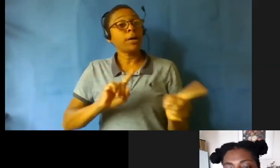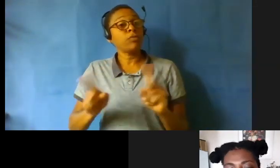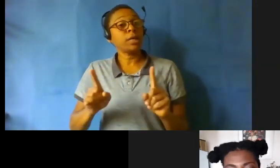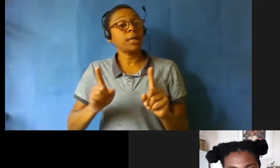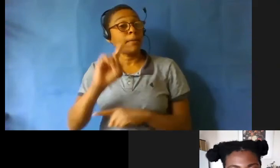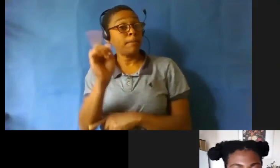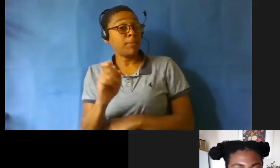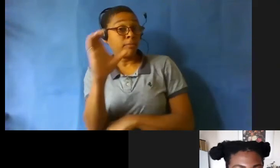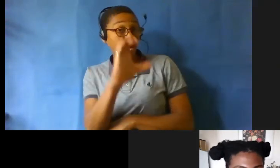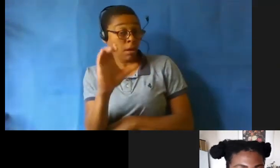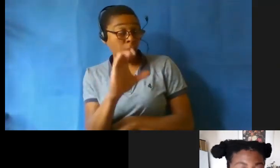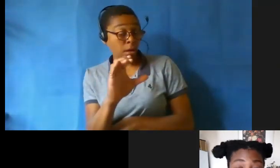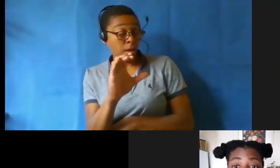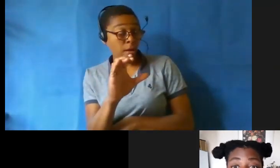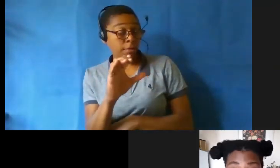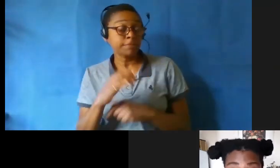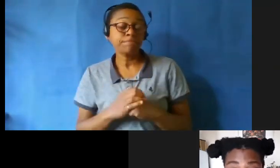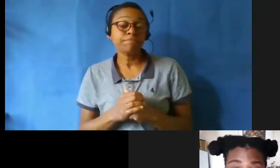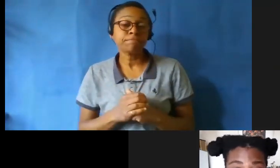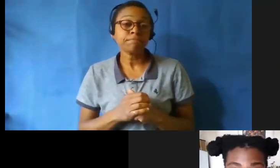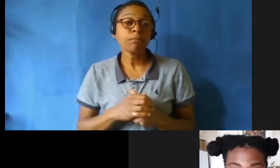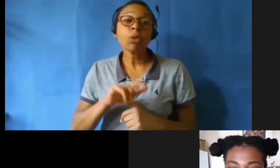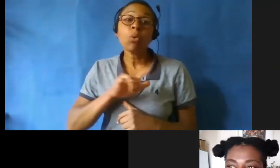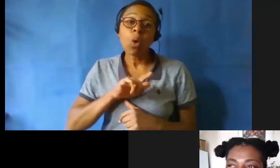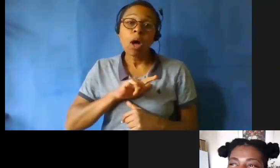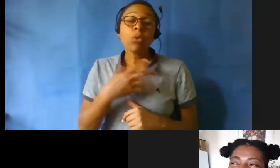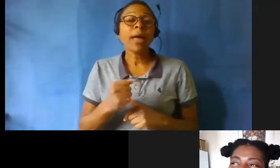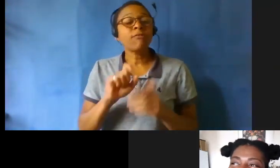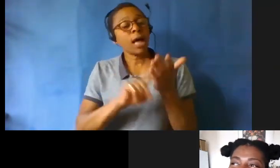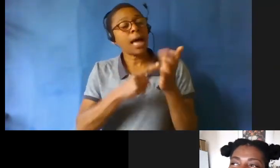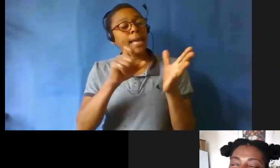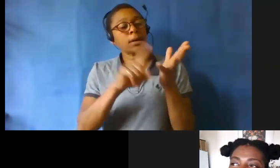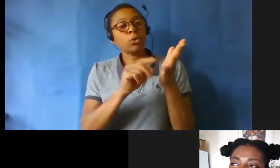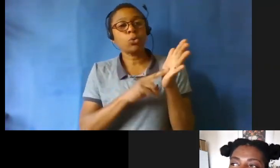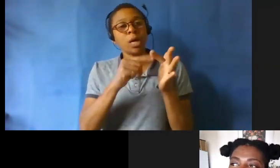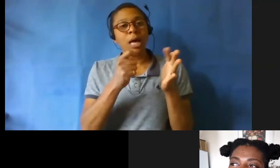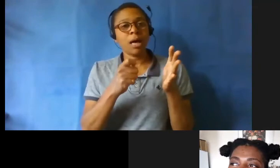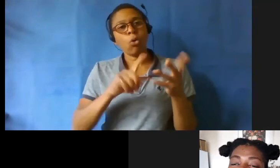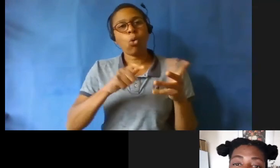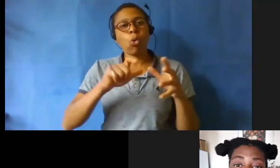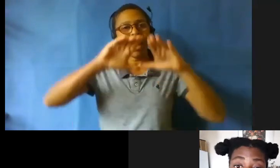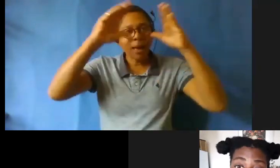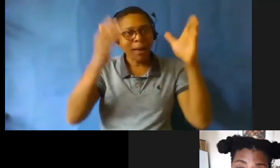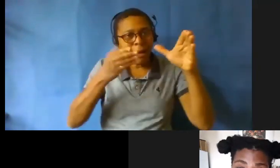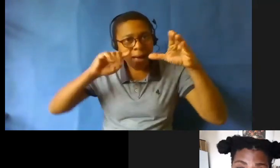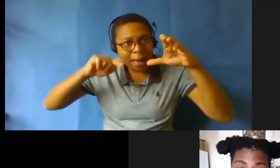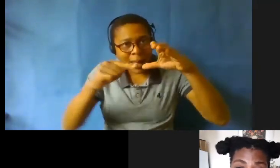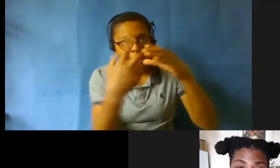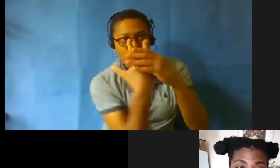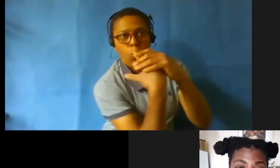because there is a lacuna as Jay says in the media landscape when it comes to